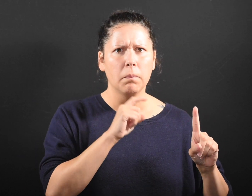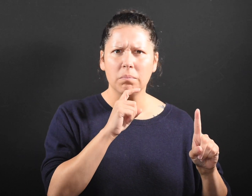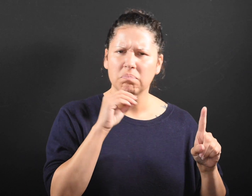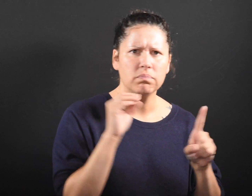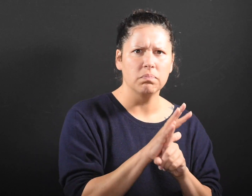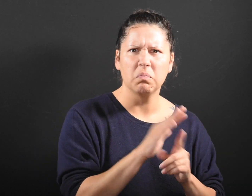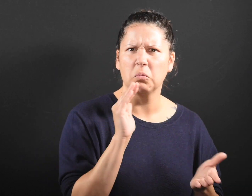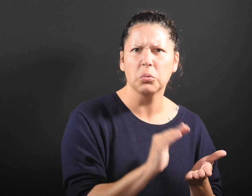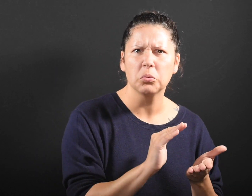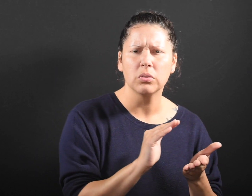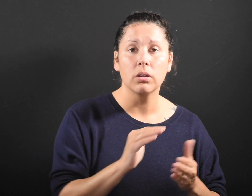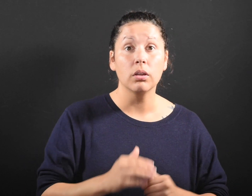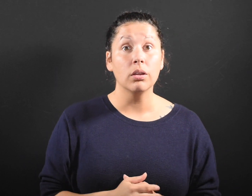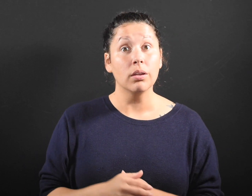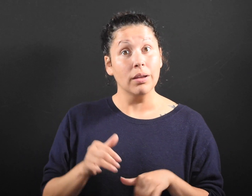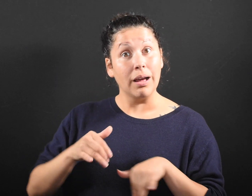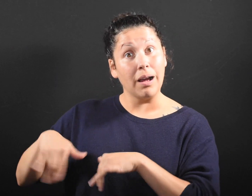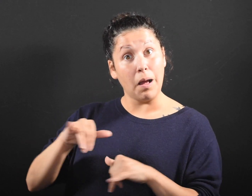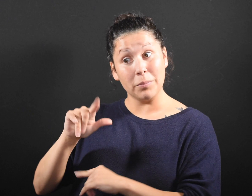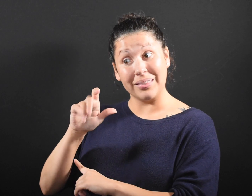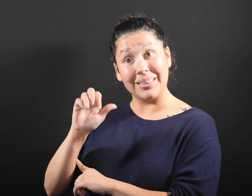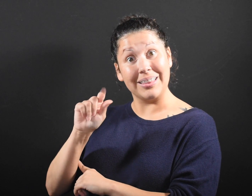● Address lead hazards in your home.